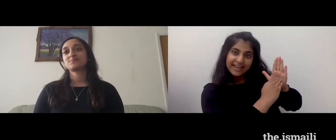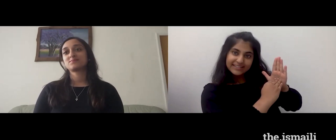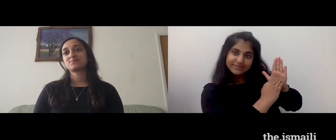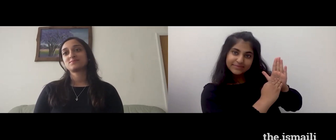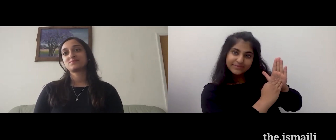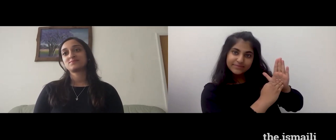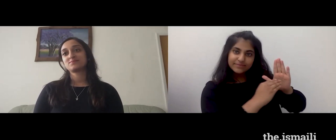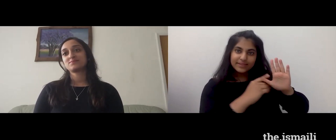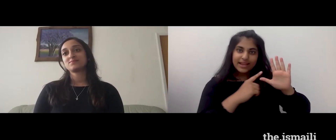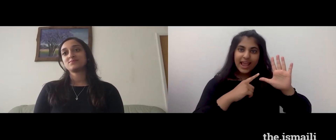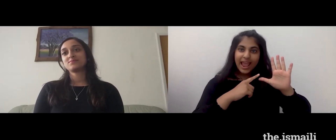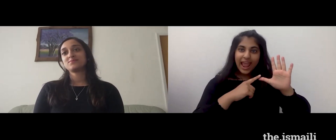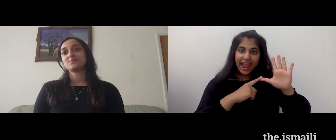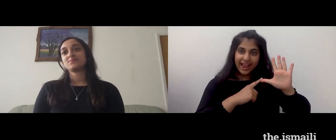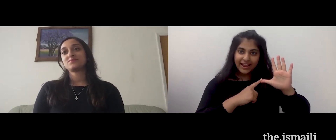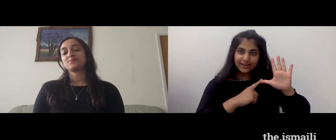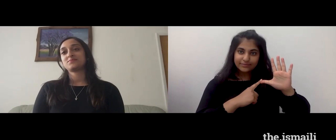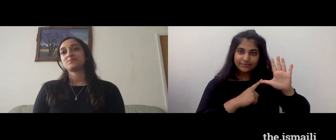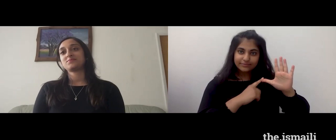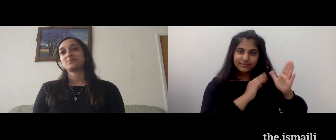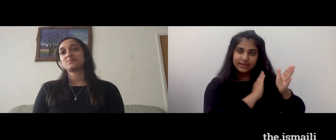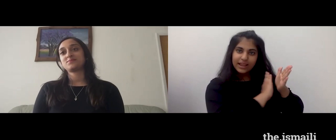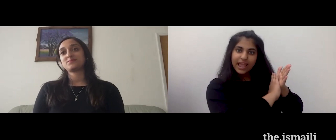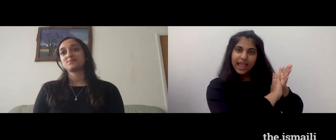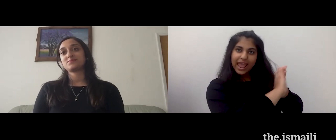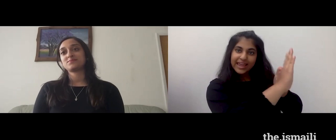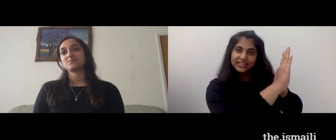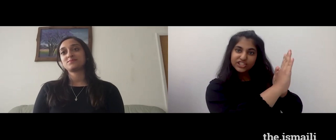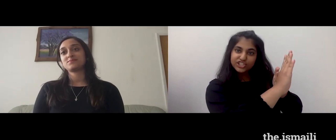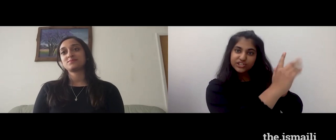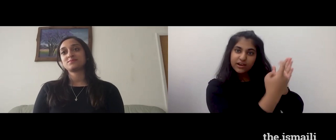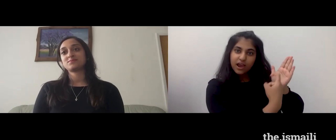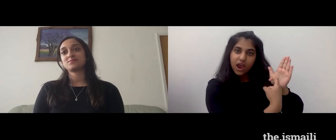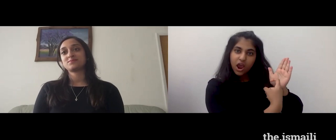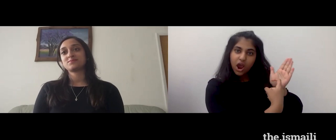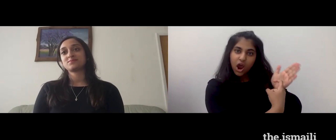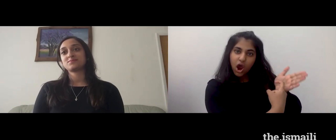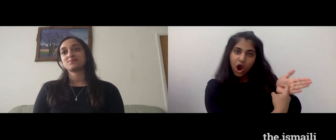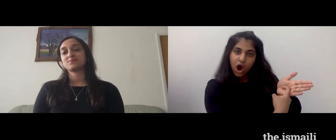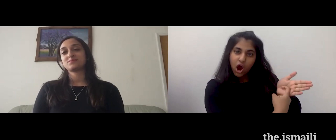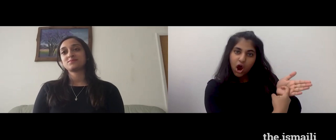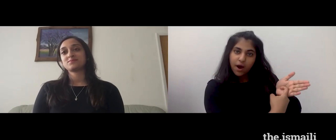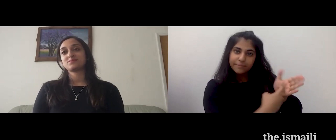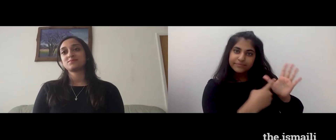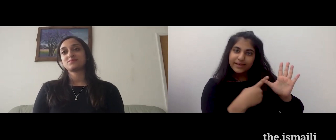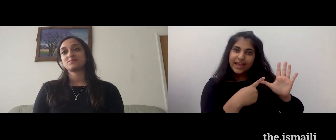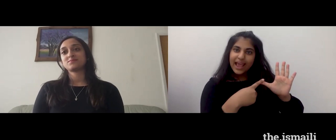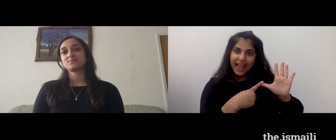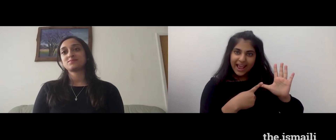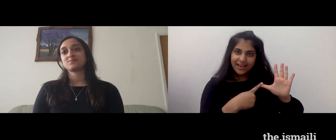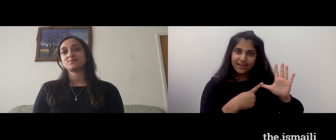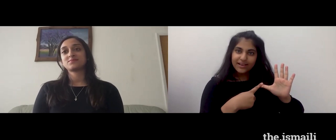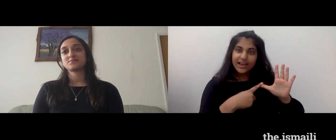"Z" "A" "H" "R" "A"